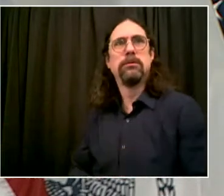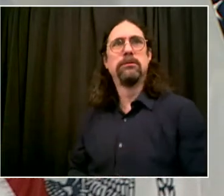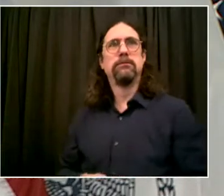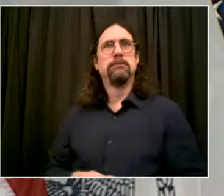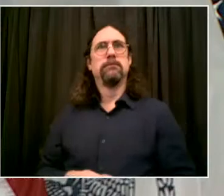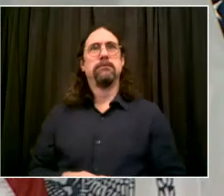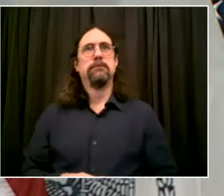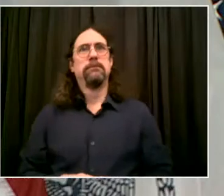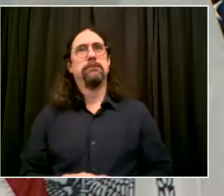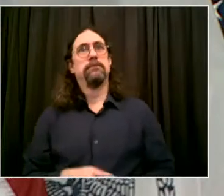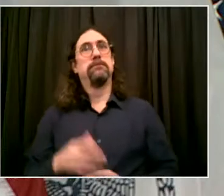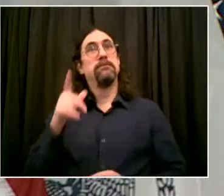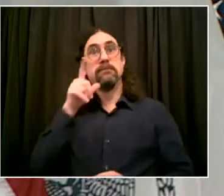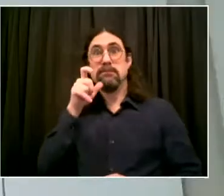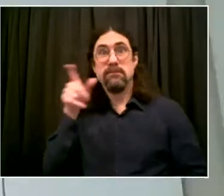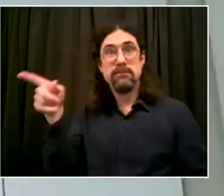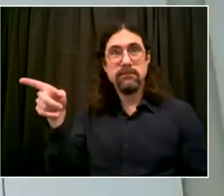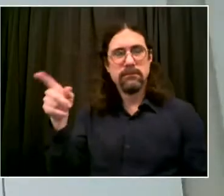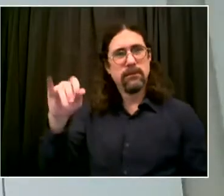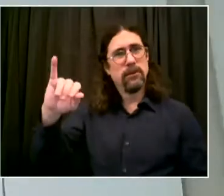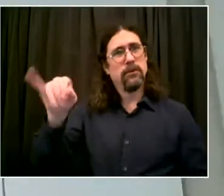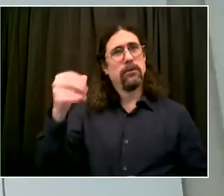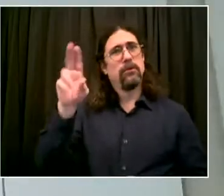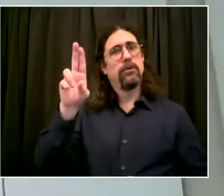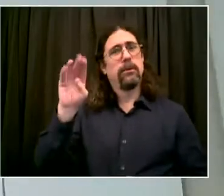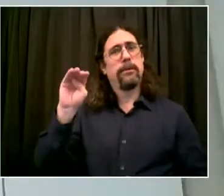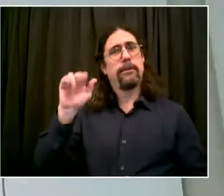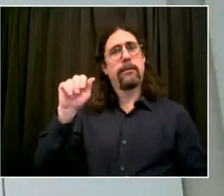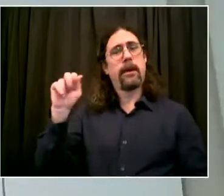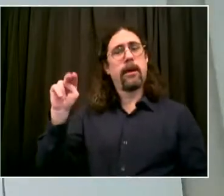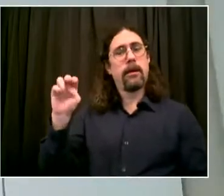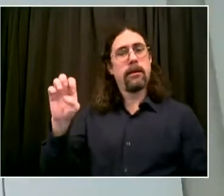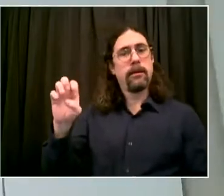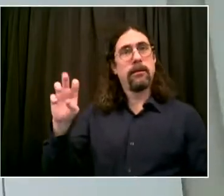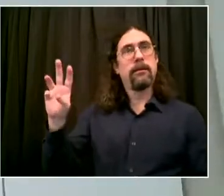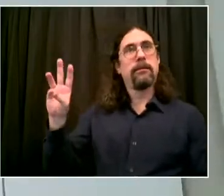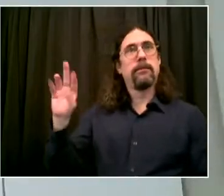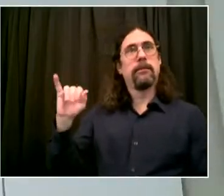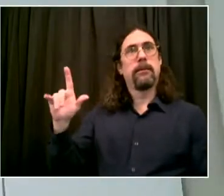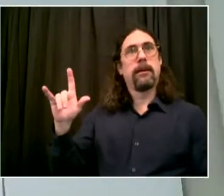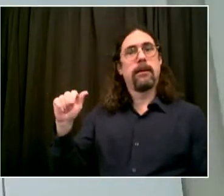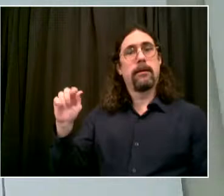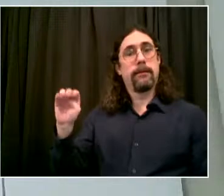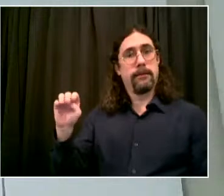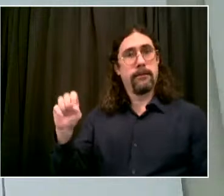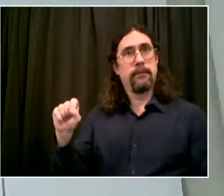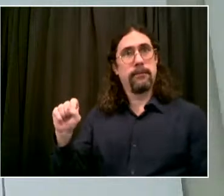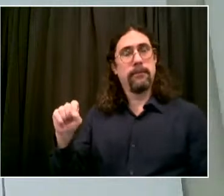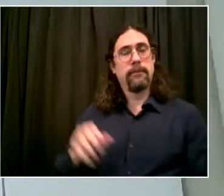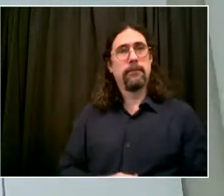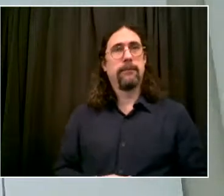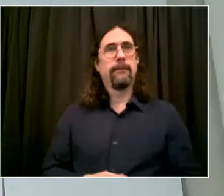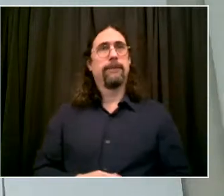DIVESTMENT.